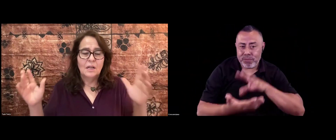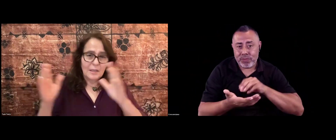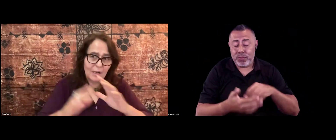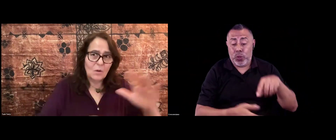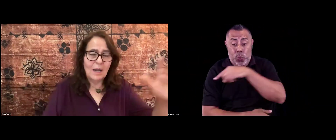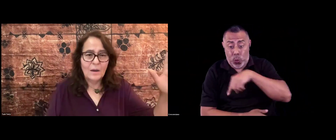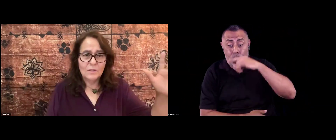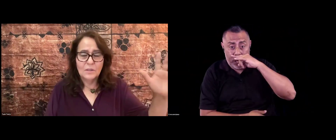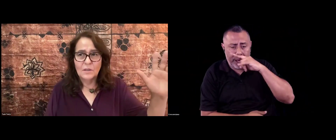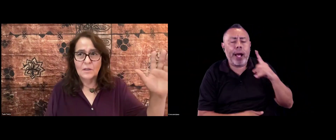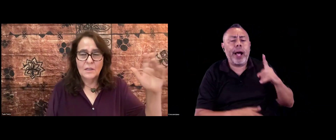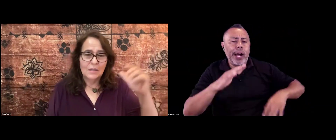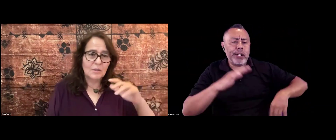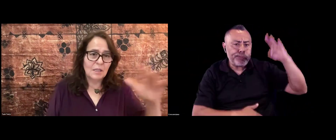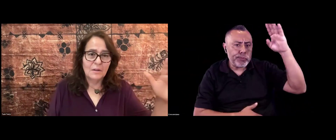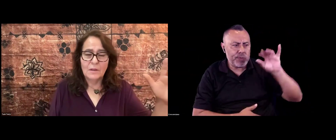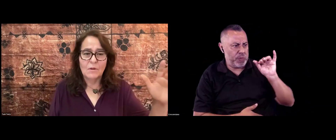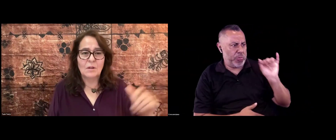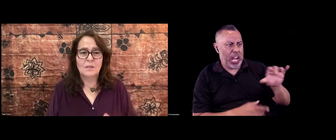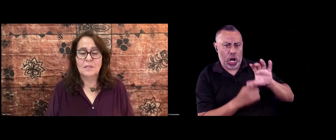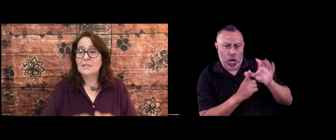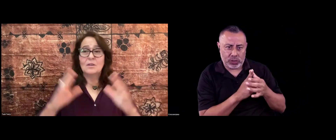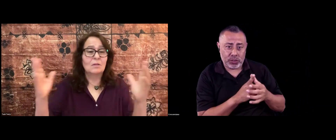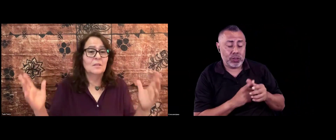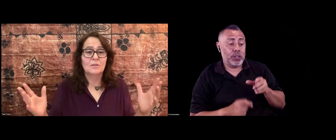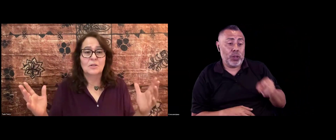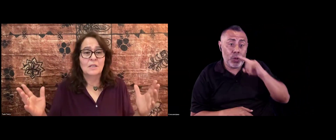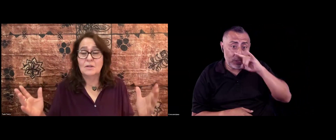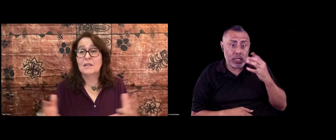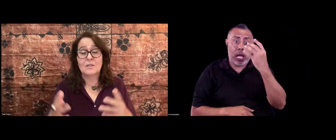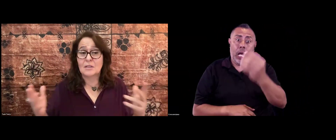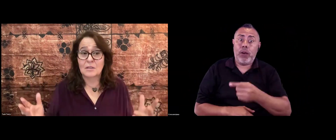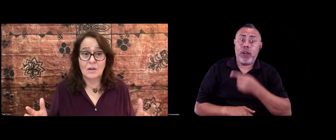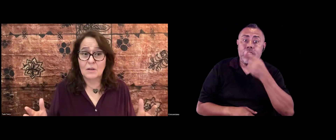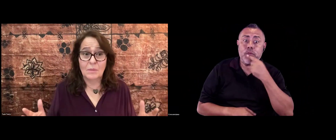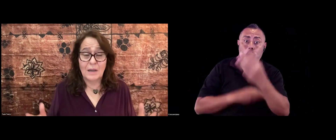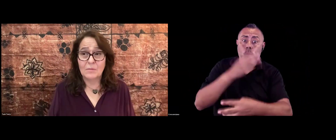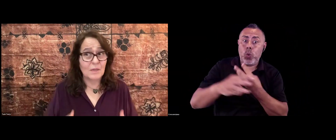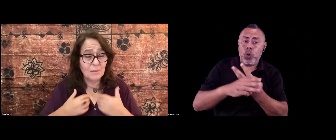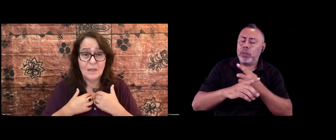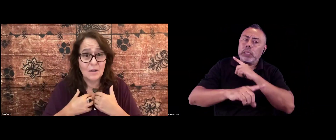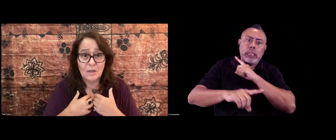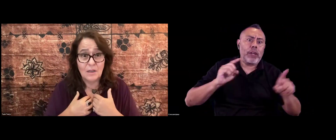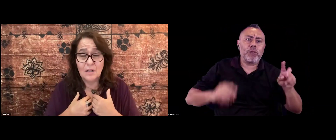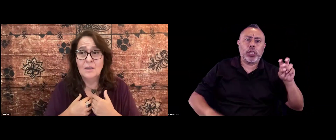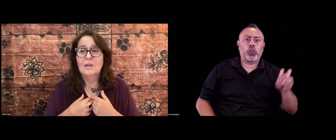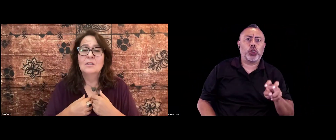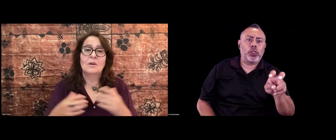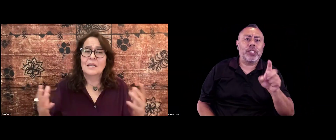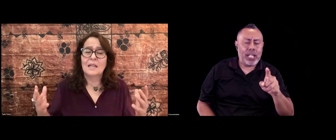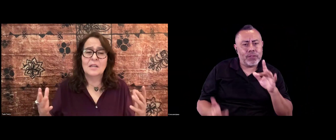And they go out into the hearing row and that's a whole nother journey. You gotta talk to a coda about, but I'm not a coda.